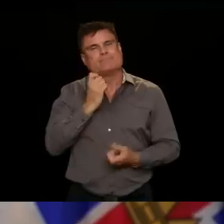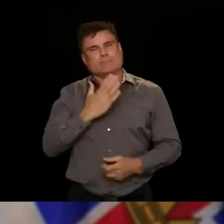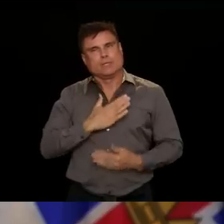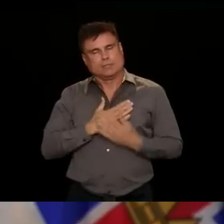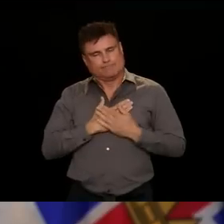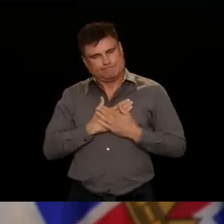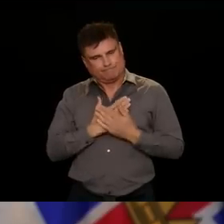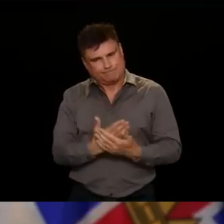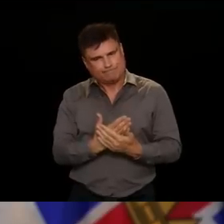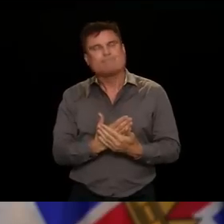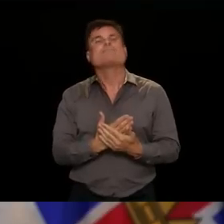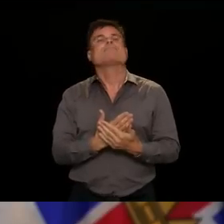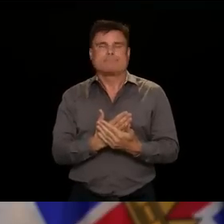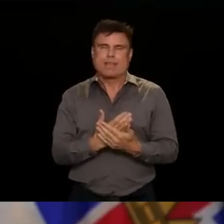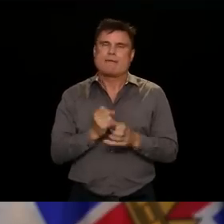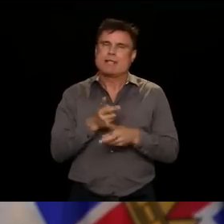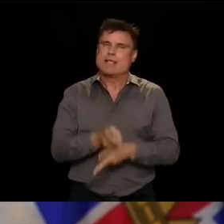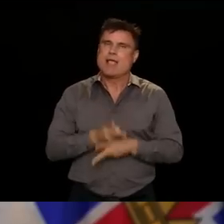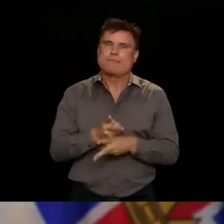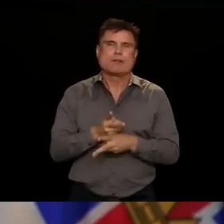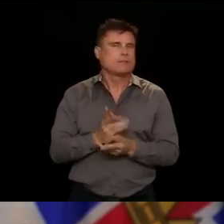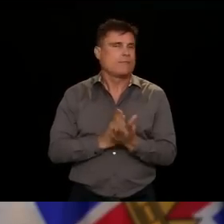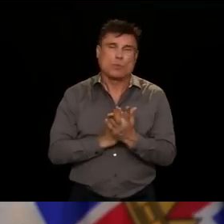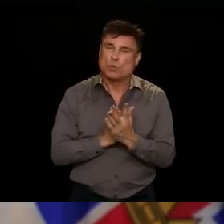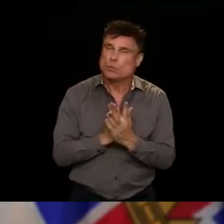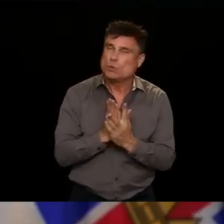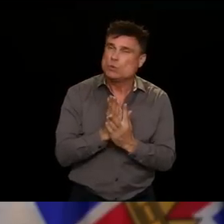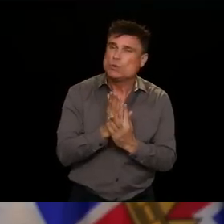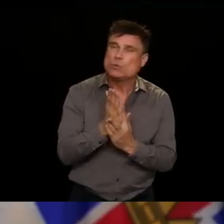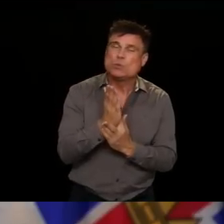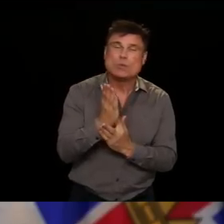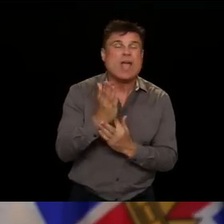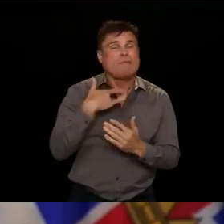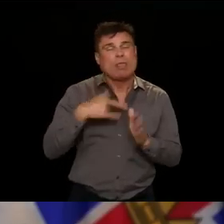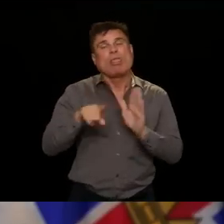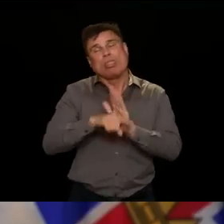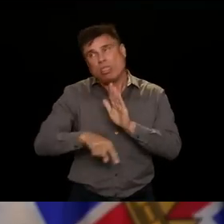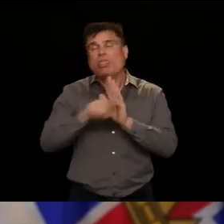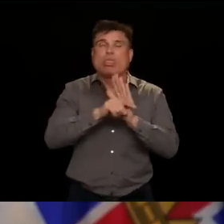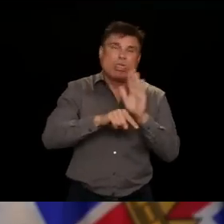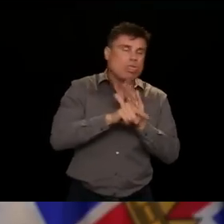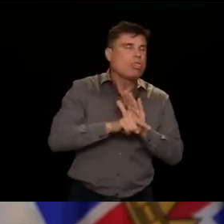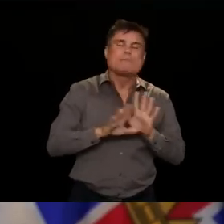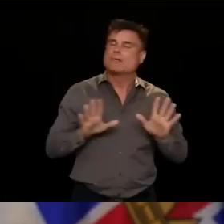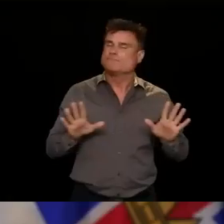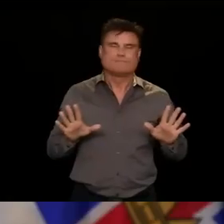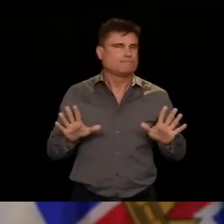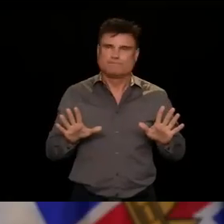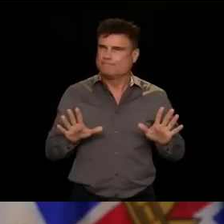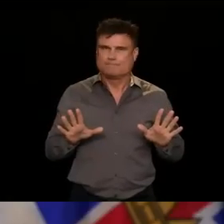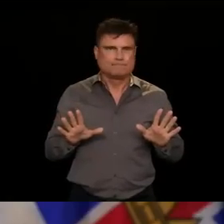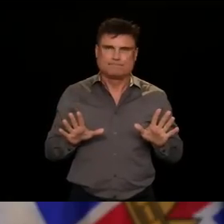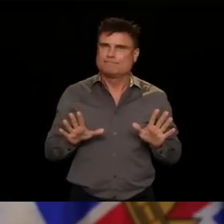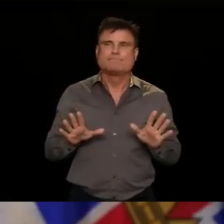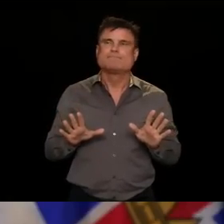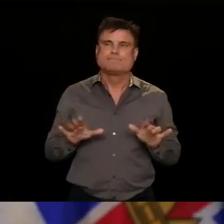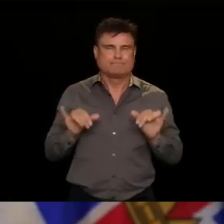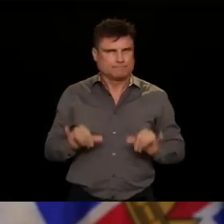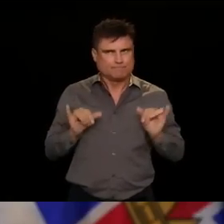Philosophically we have to be at the point where we are willing to continue to have our community sacrifice that we are doing to be able to open up